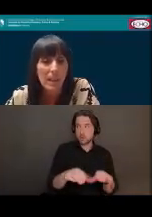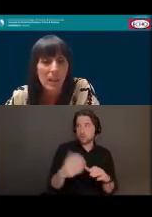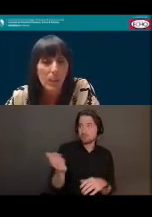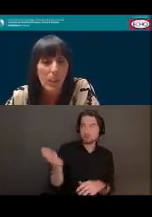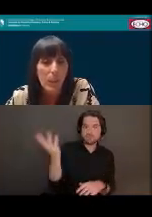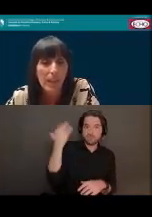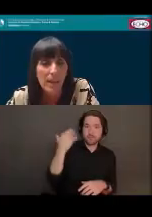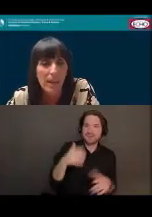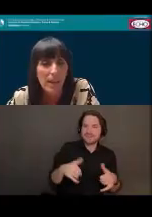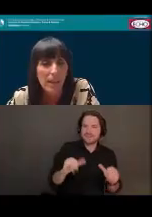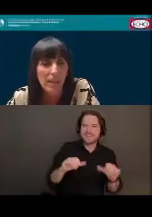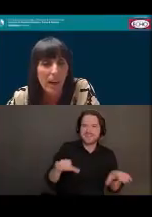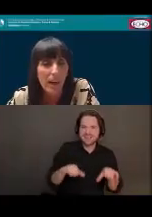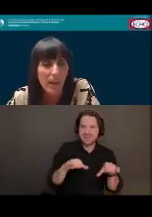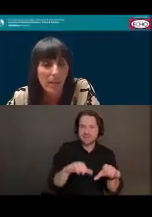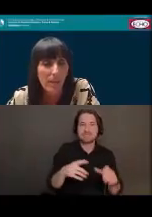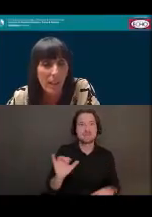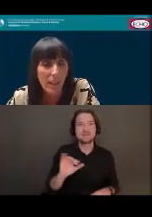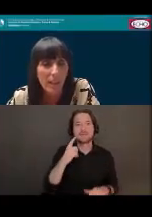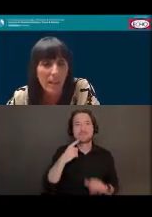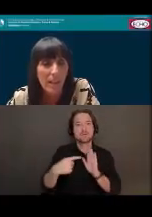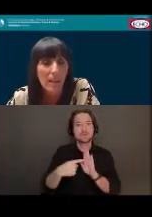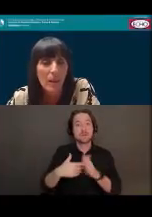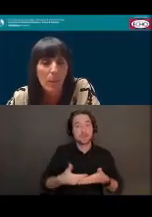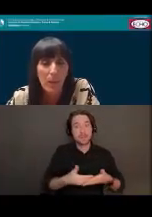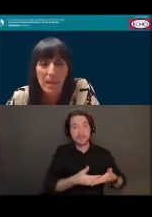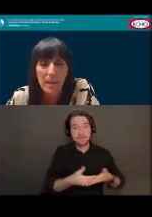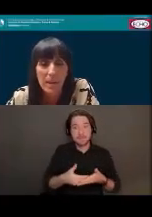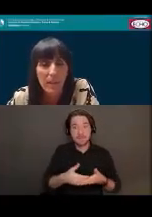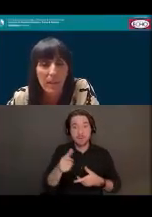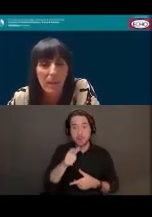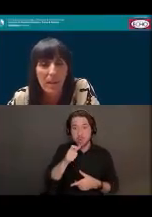exploring their feet, so bringing their feet to their